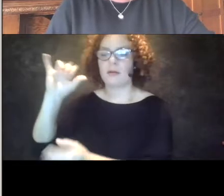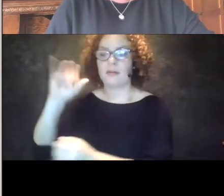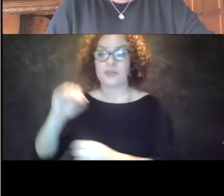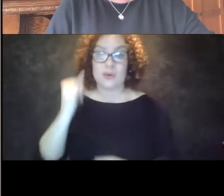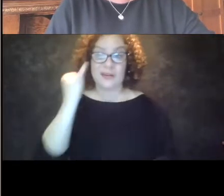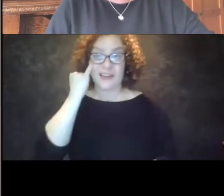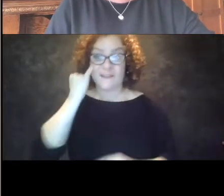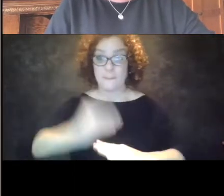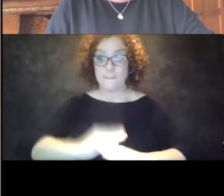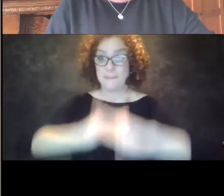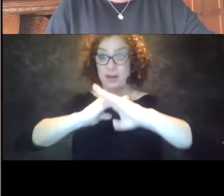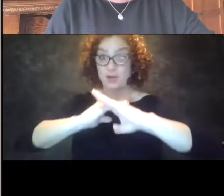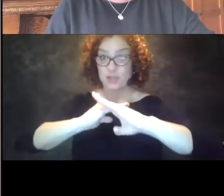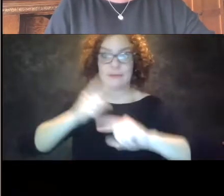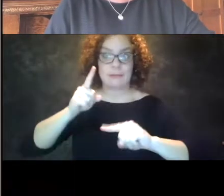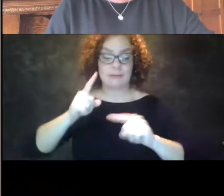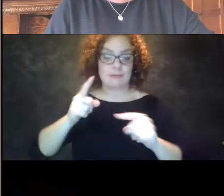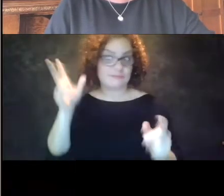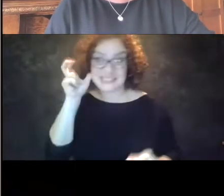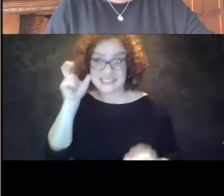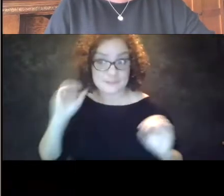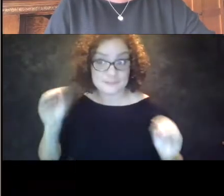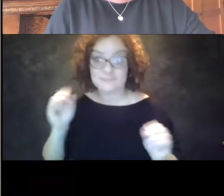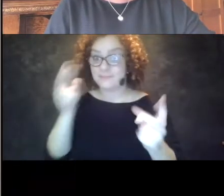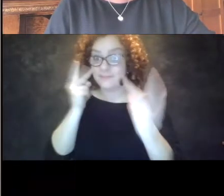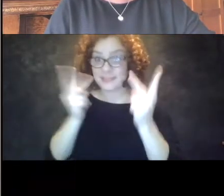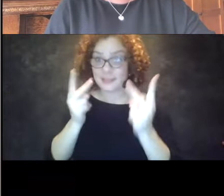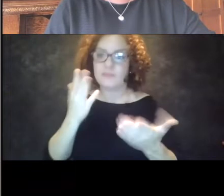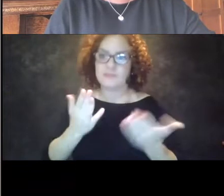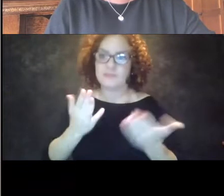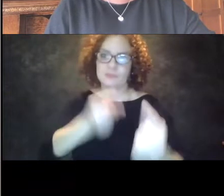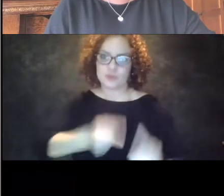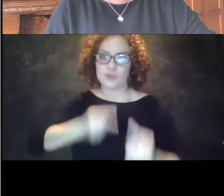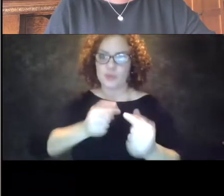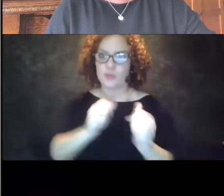may be harder. On the next slide, I want to talk about what some of these factors are